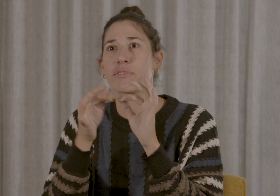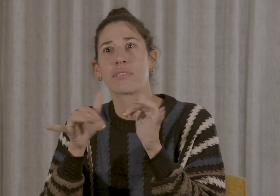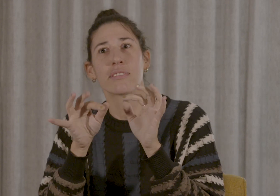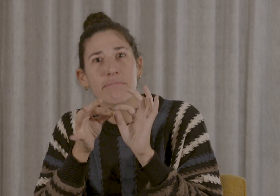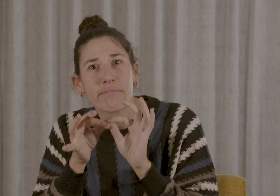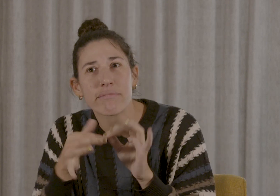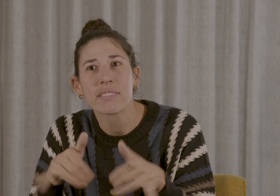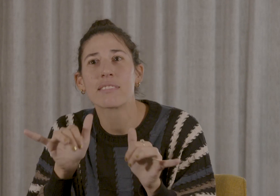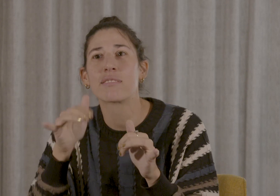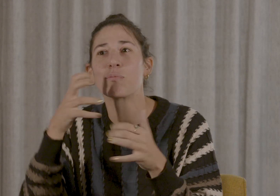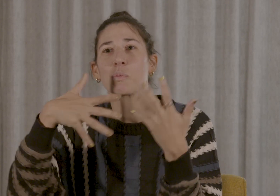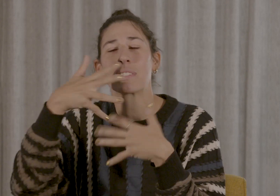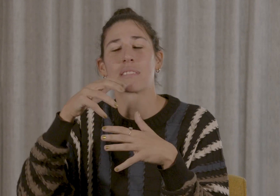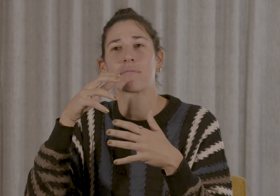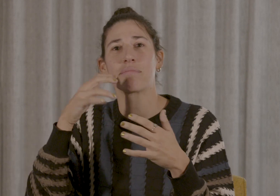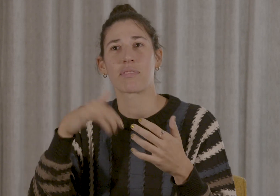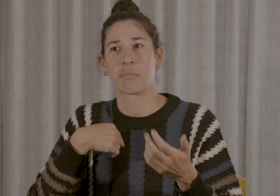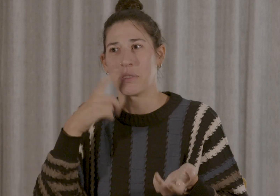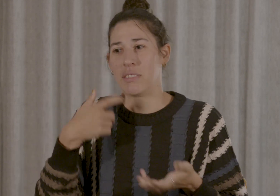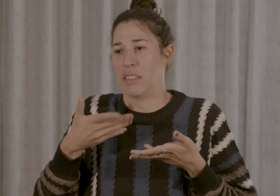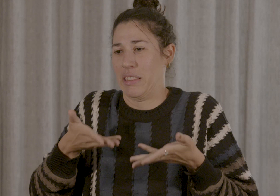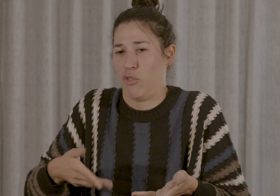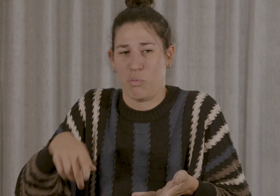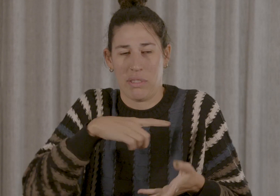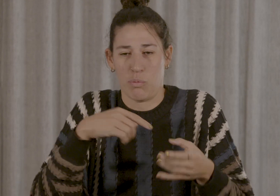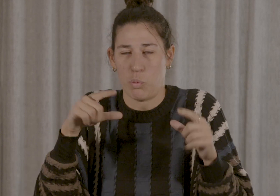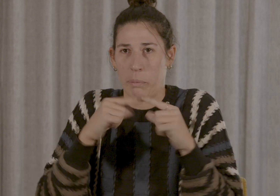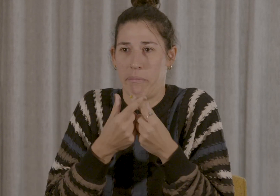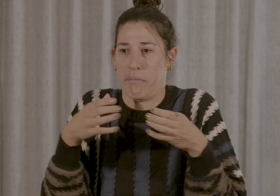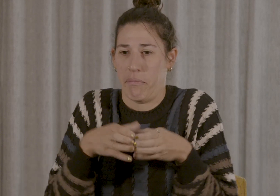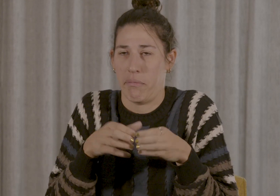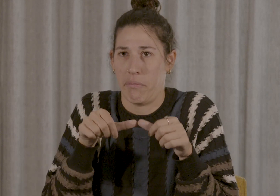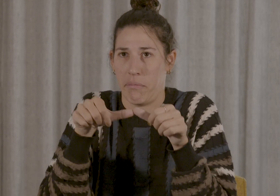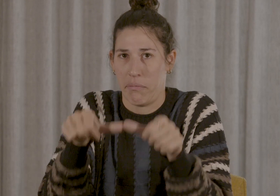no matter if it was class content or just socializing. The interpreters were continuously working